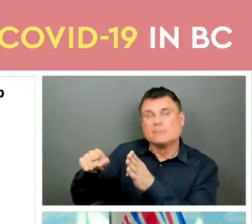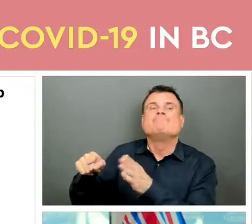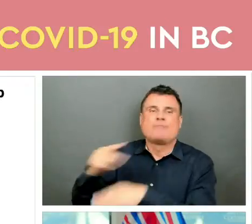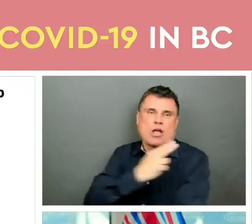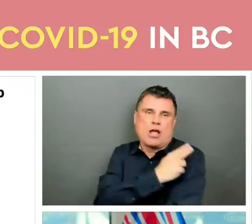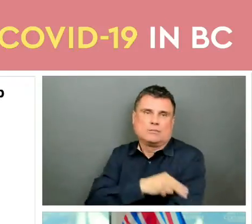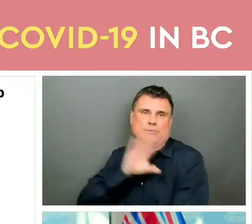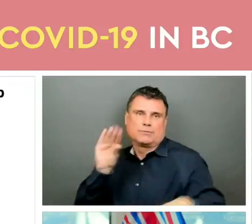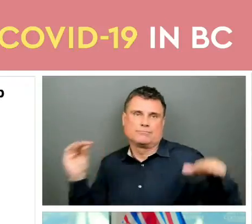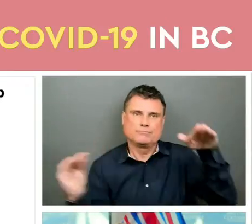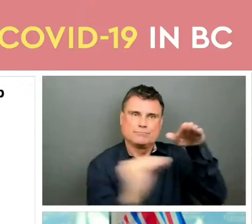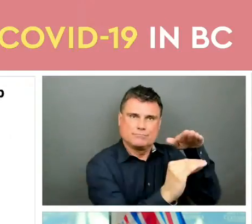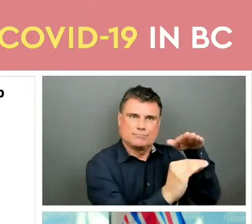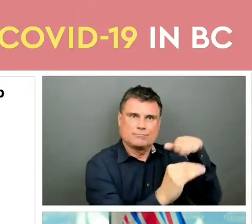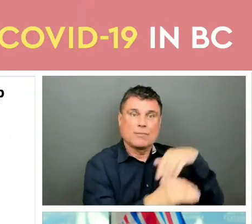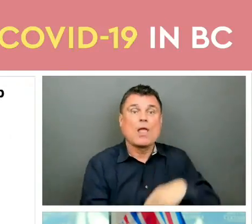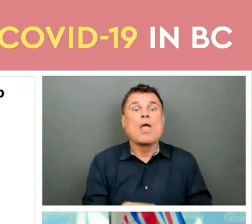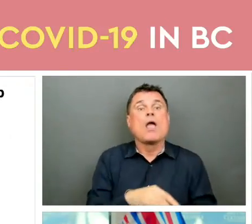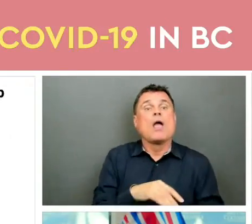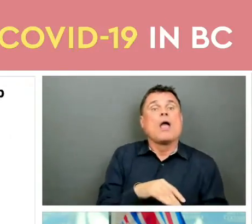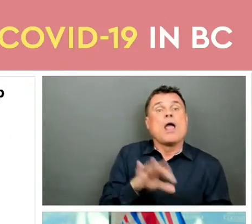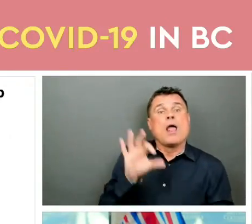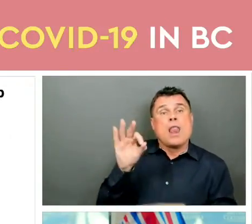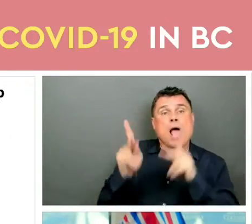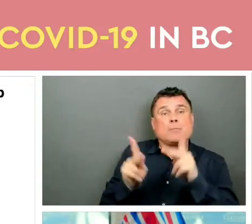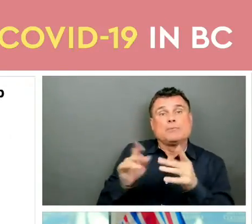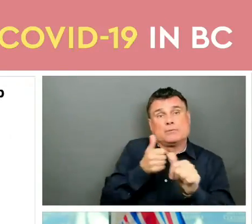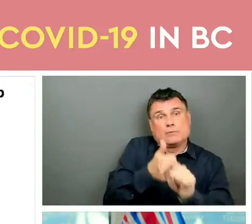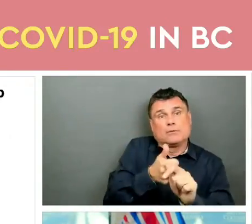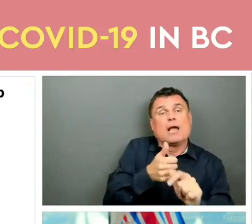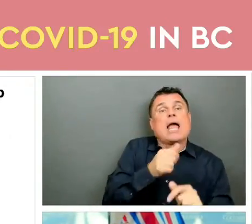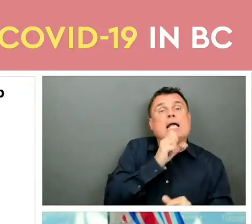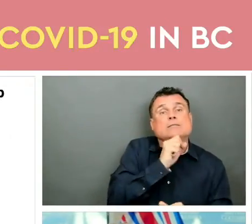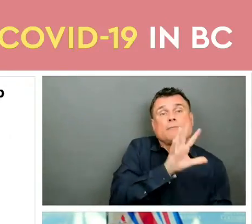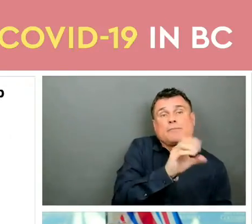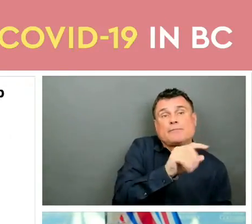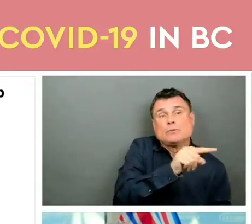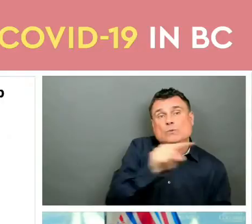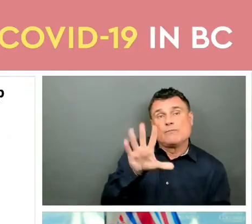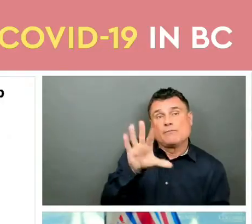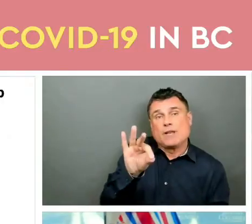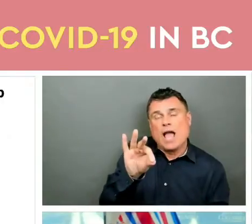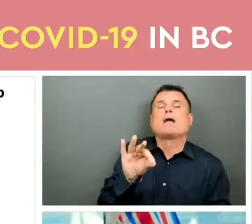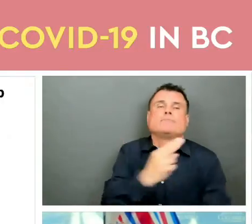year age group that were hospitalized, and nine people in the 50 to 59 year age group